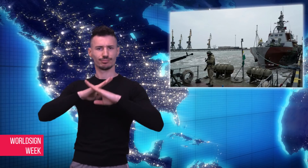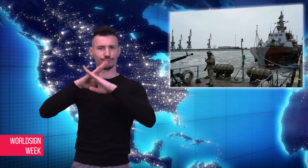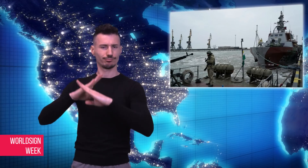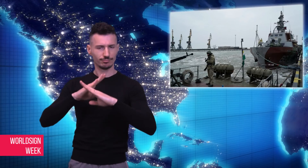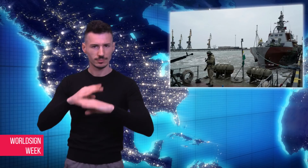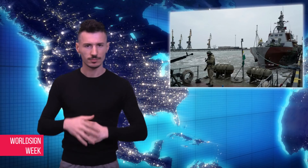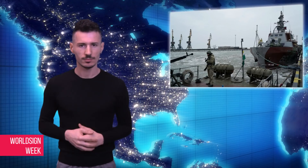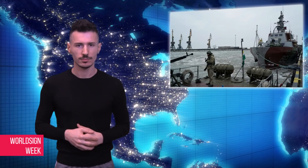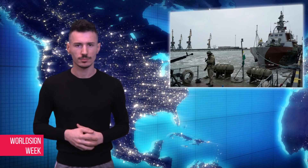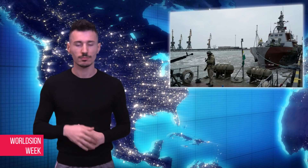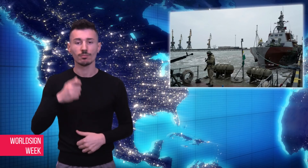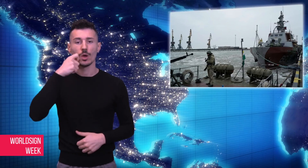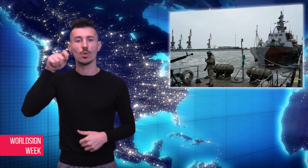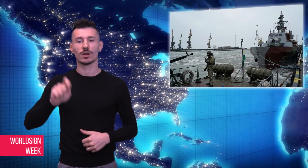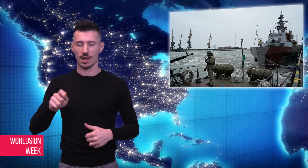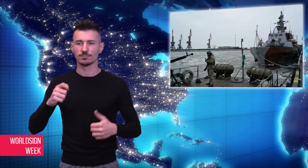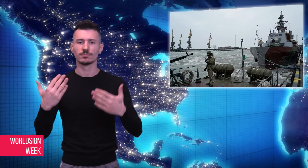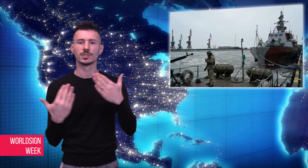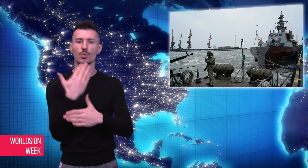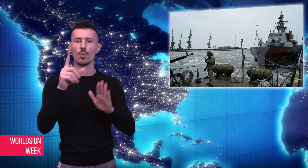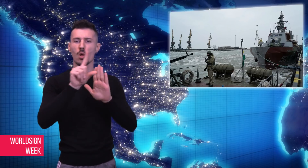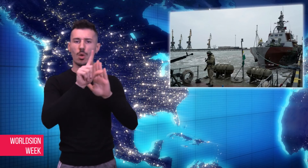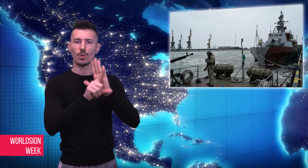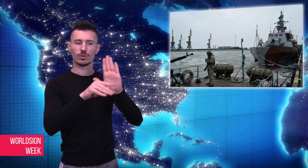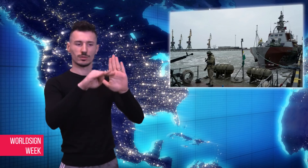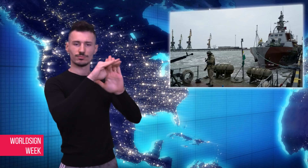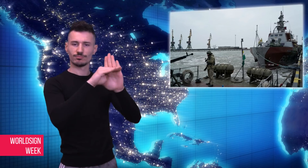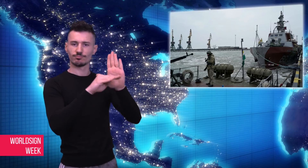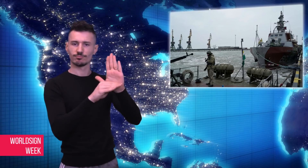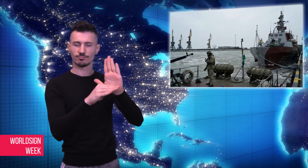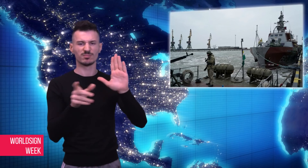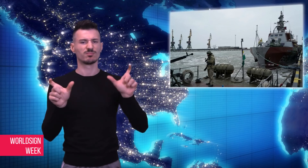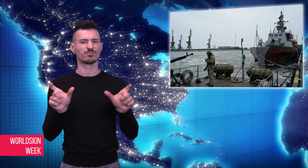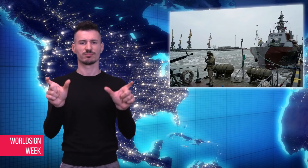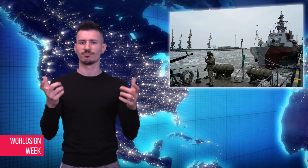counter the threat of a Russian invasion.